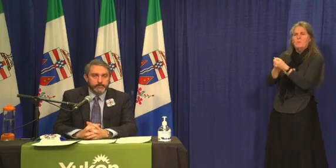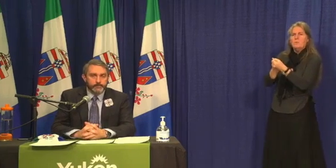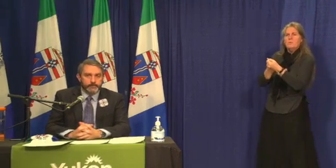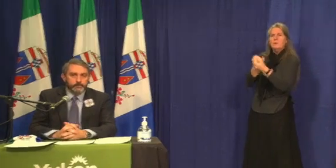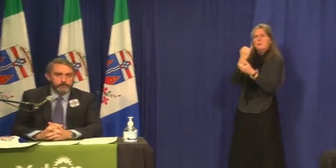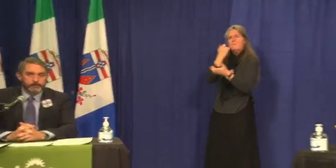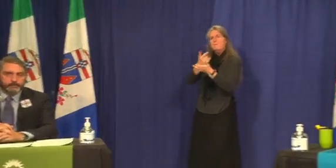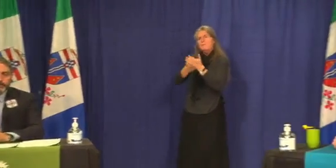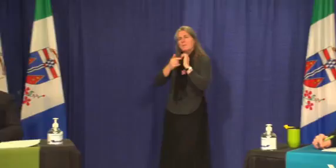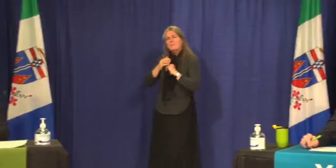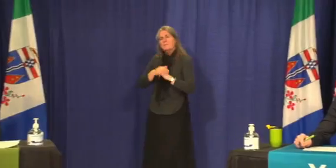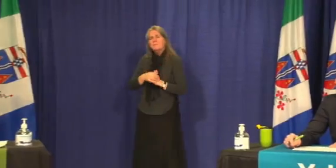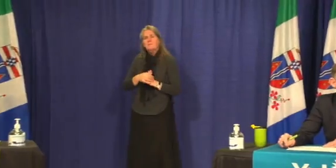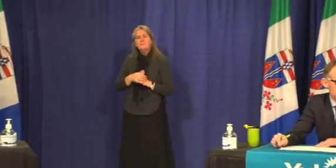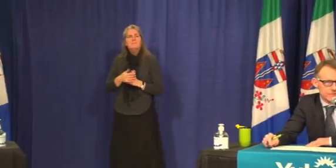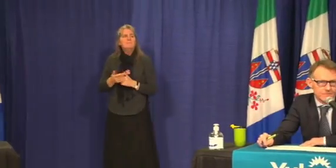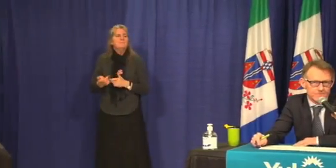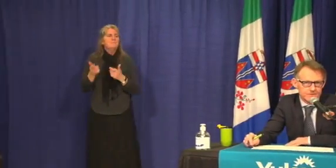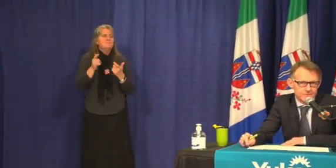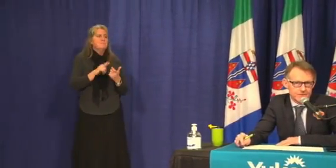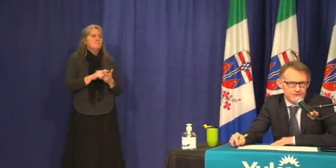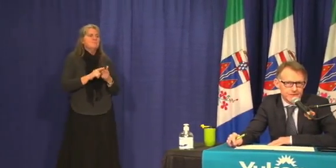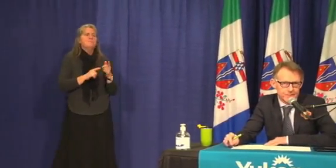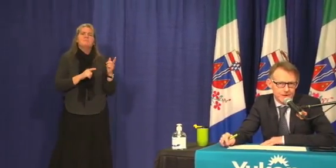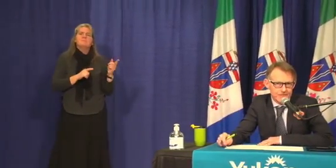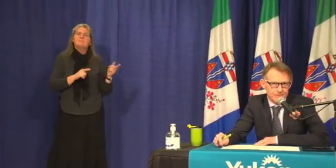be there for you.